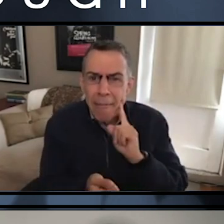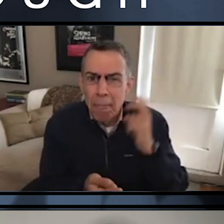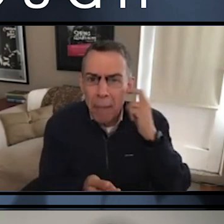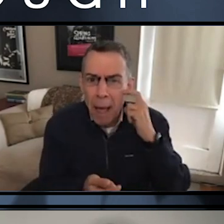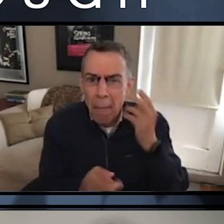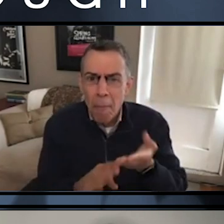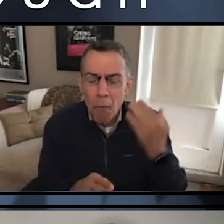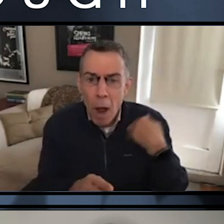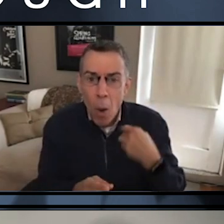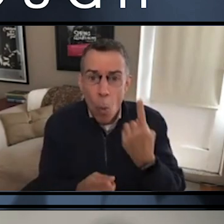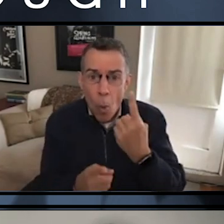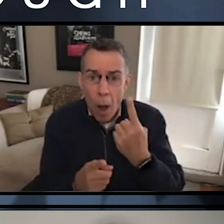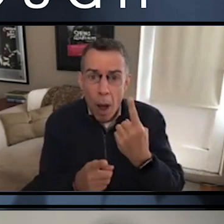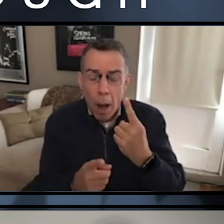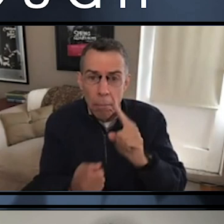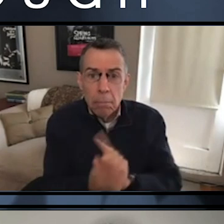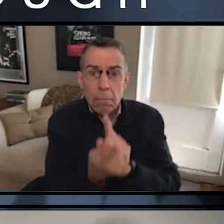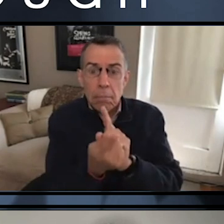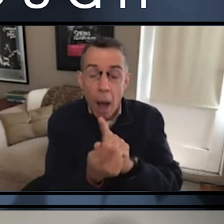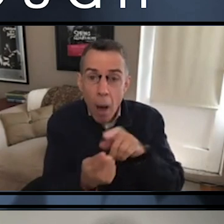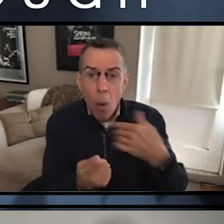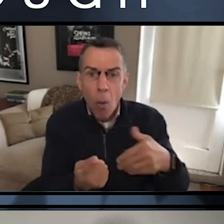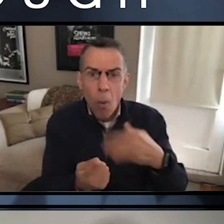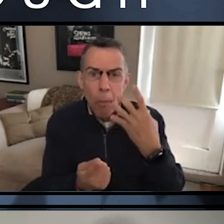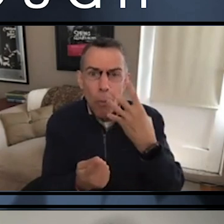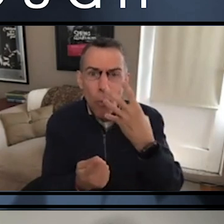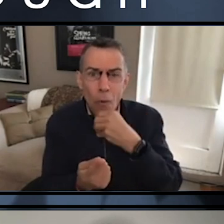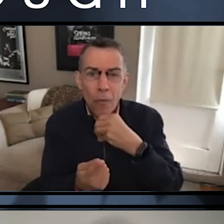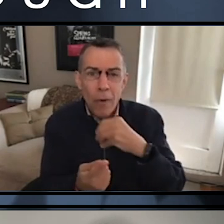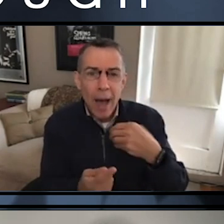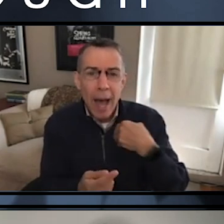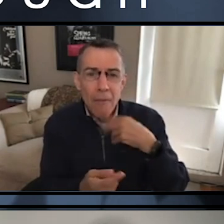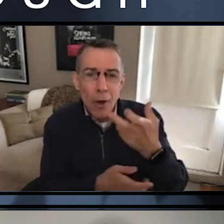encounter. Just this beautiful, charismatic, funny guy, which I think is